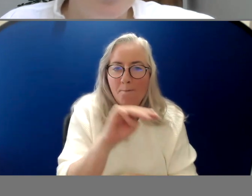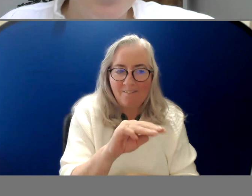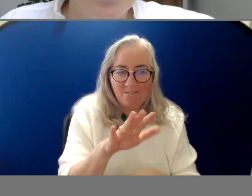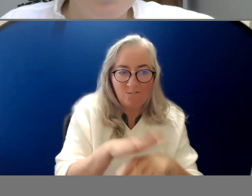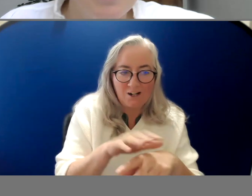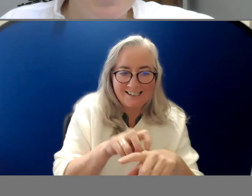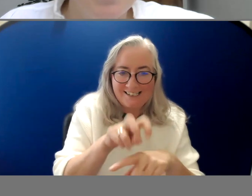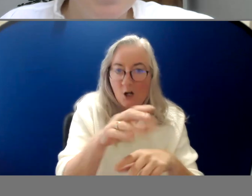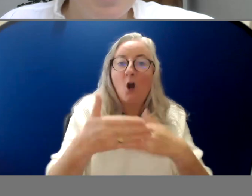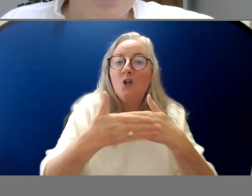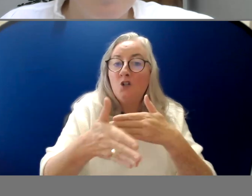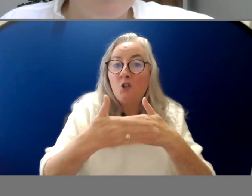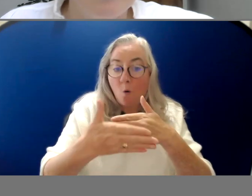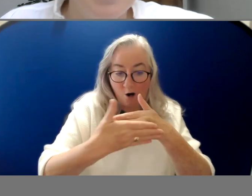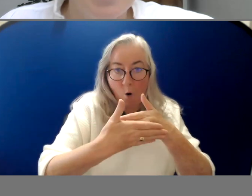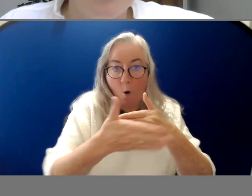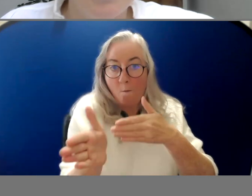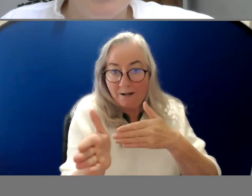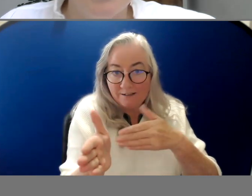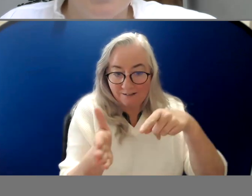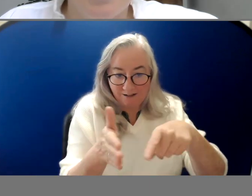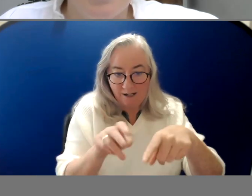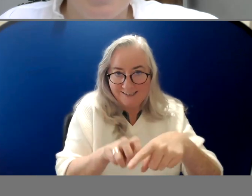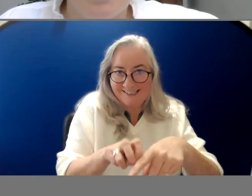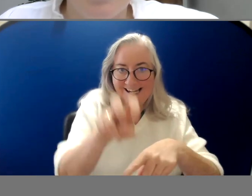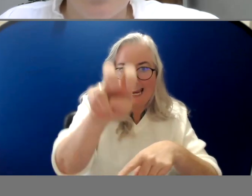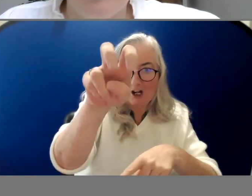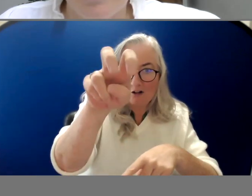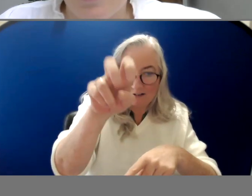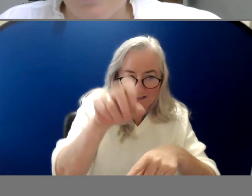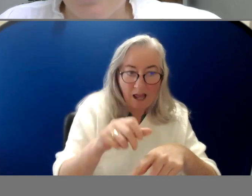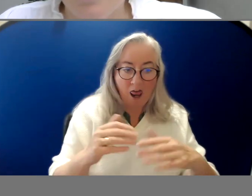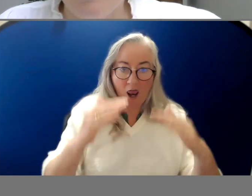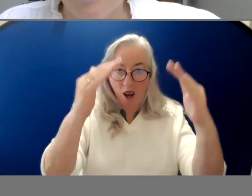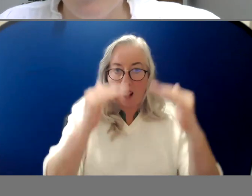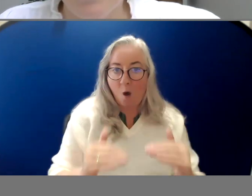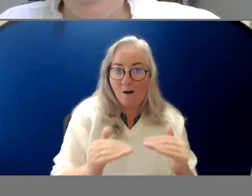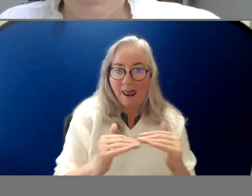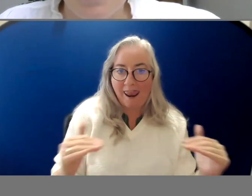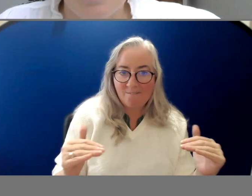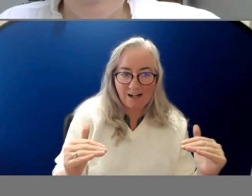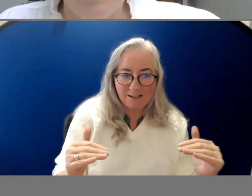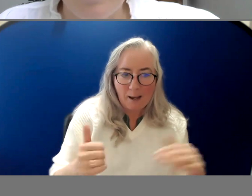door opens onto stairwell at the lower level and minimum width of the stairs at the upper